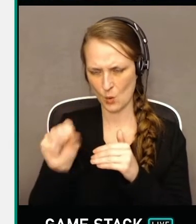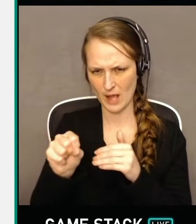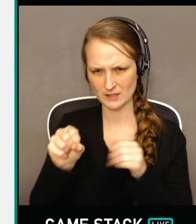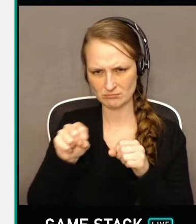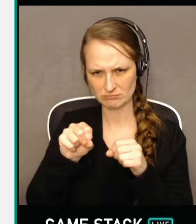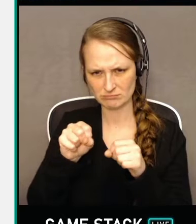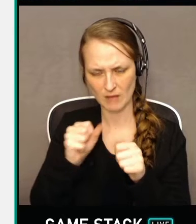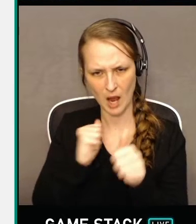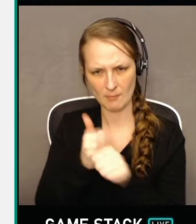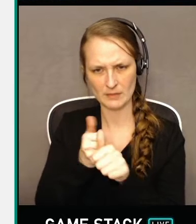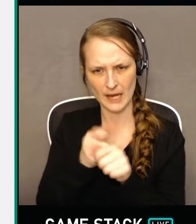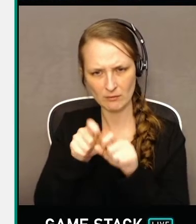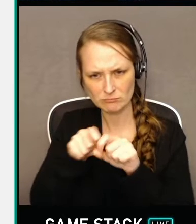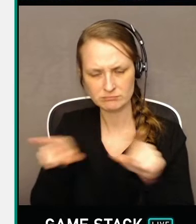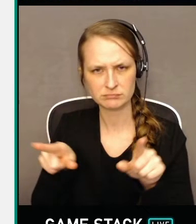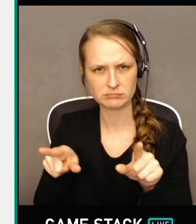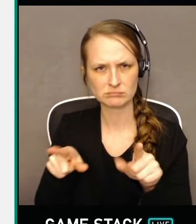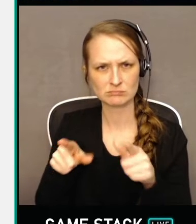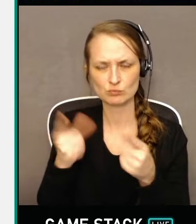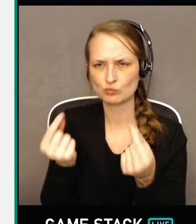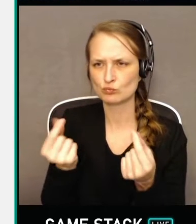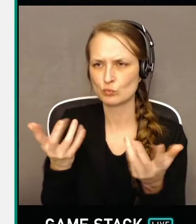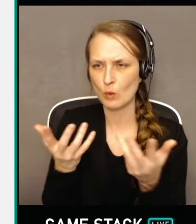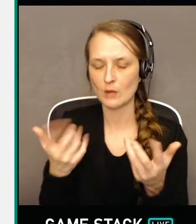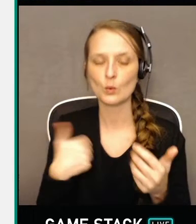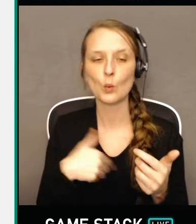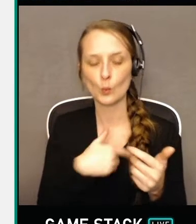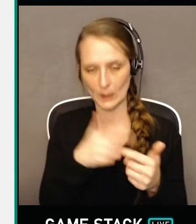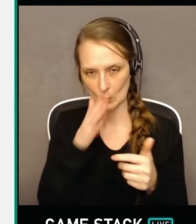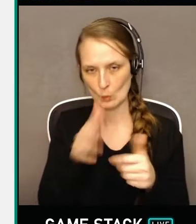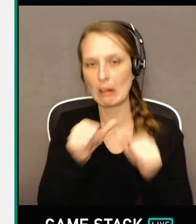Well, we in graphics are going to keep on shipping updates to DirectX,